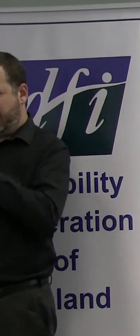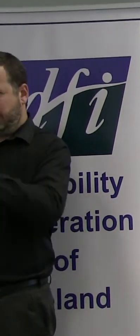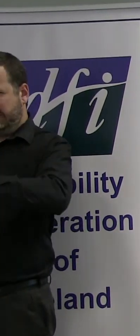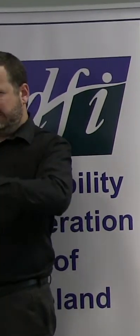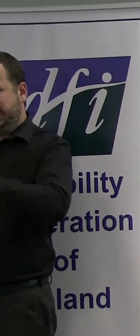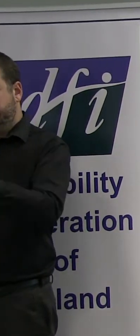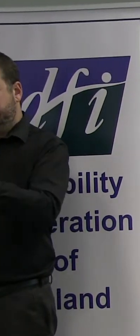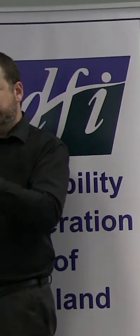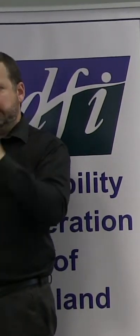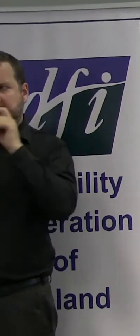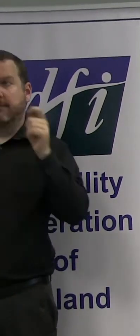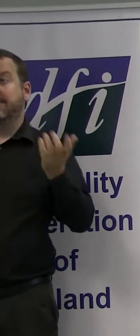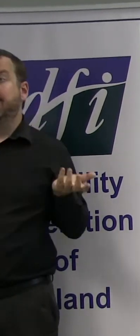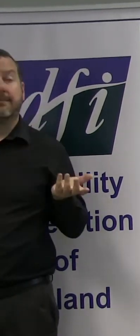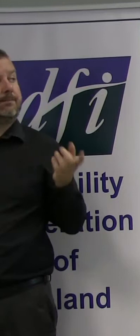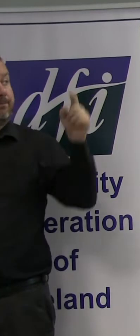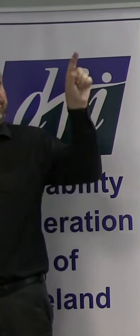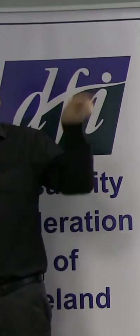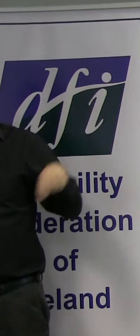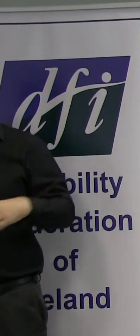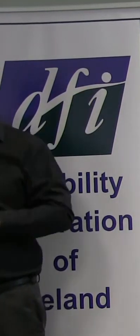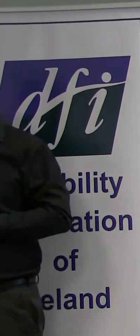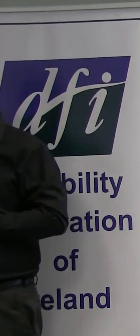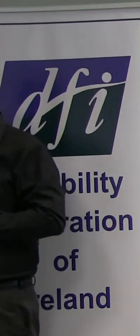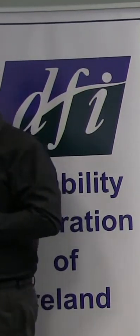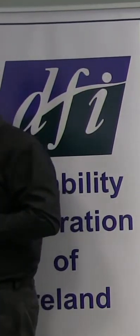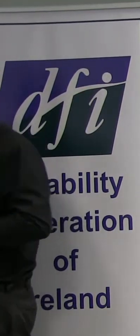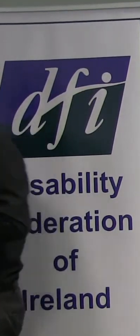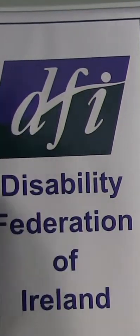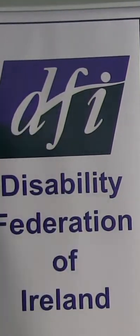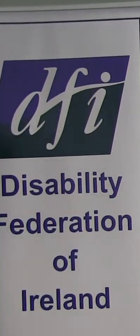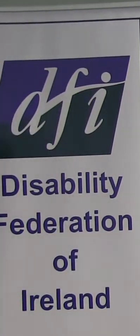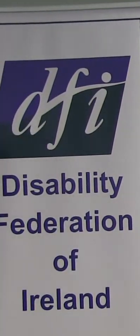infrastructure we need to put in place an image structure that allows the